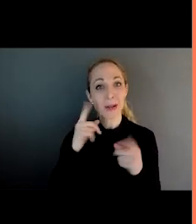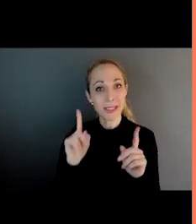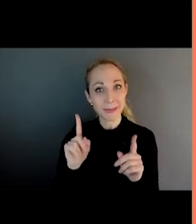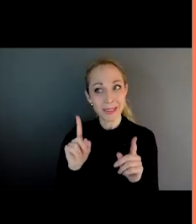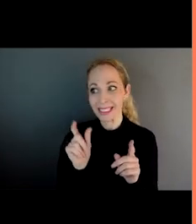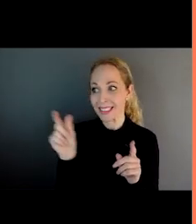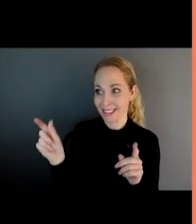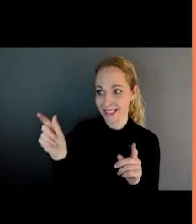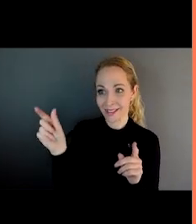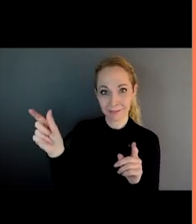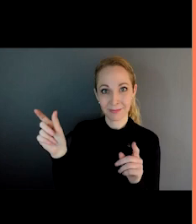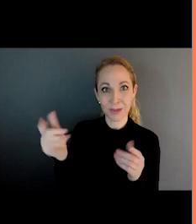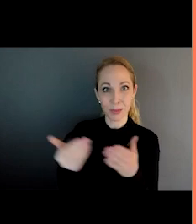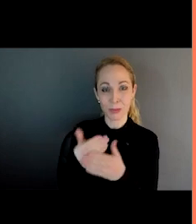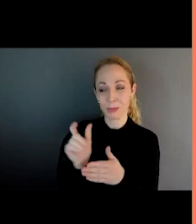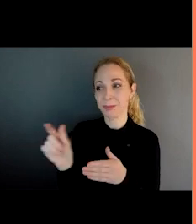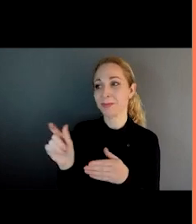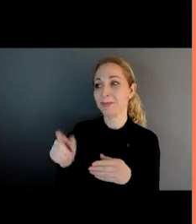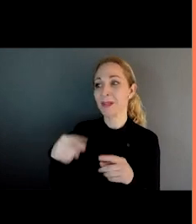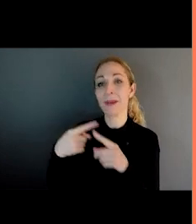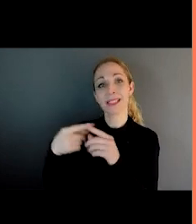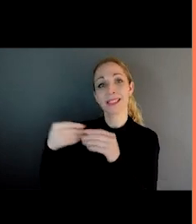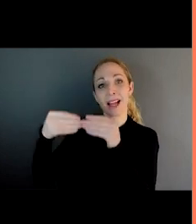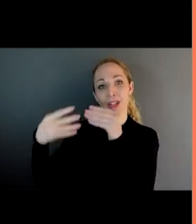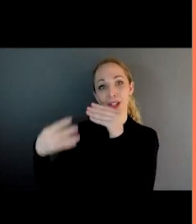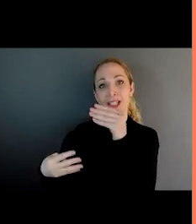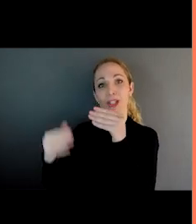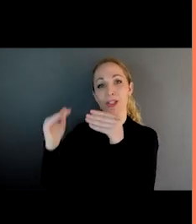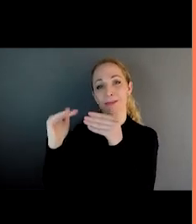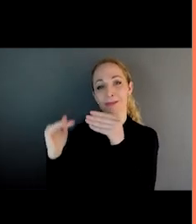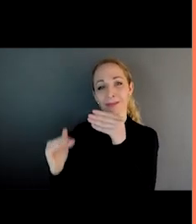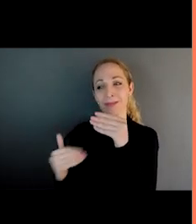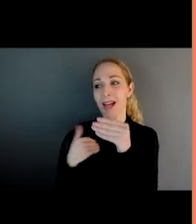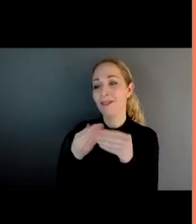AND UNDER HERE I HAVE A FEW ADDITIONAL LINKS.